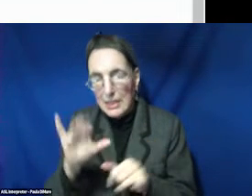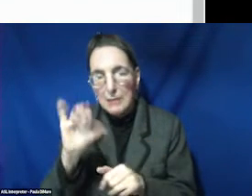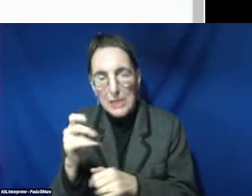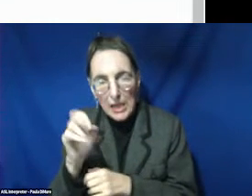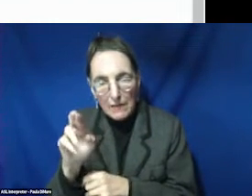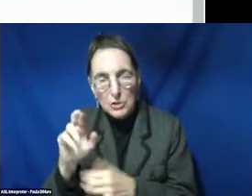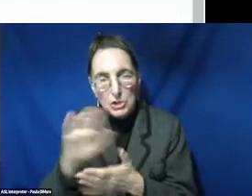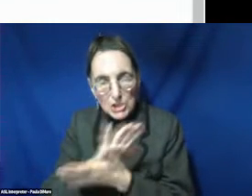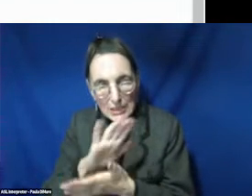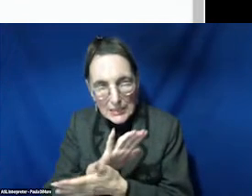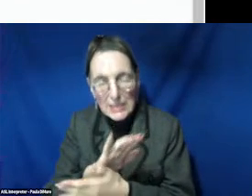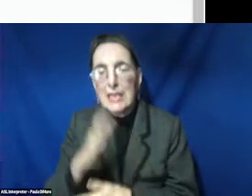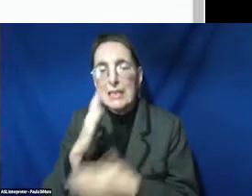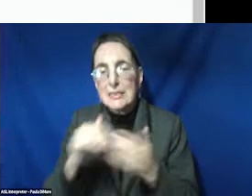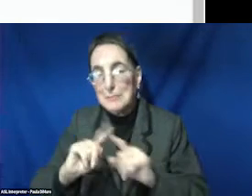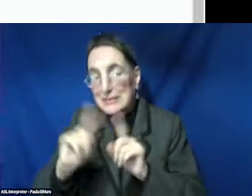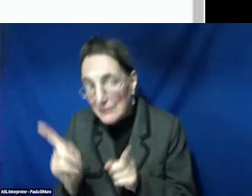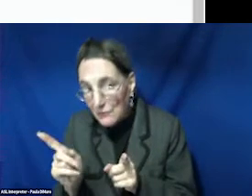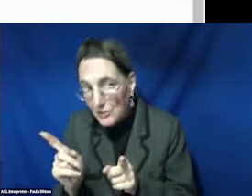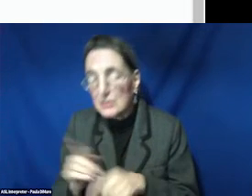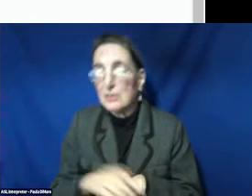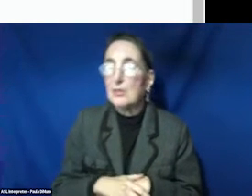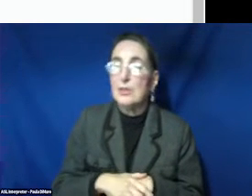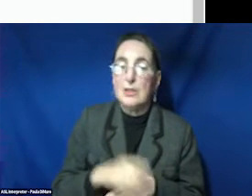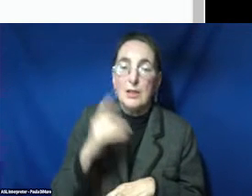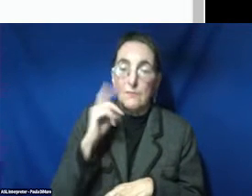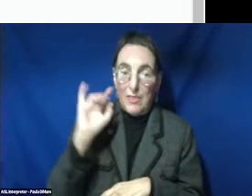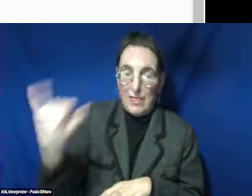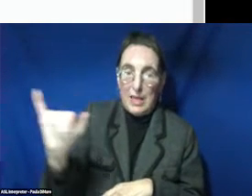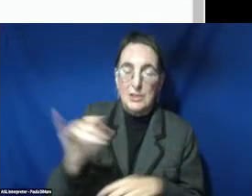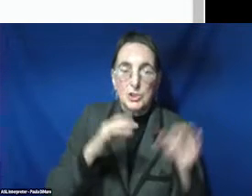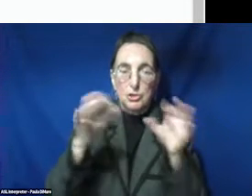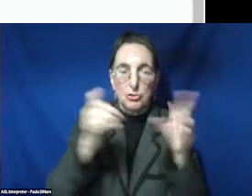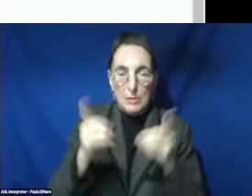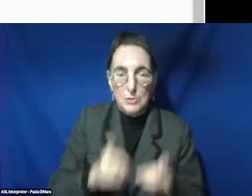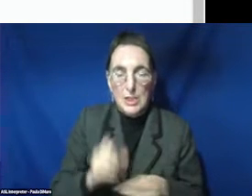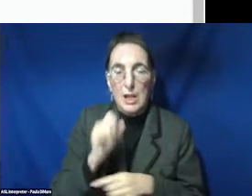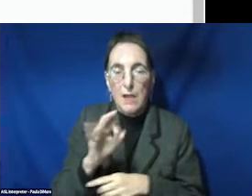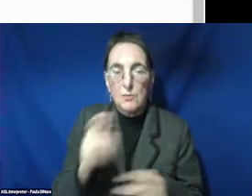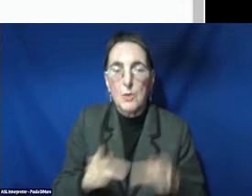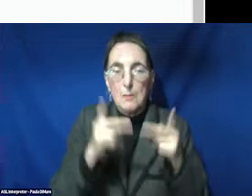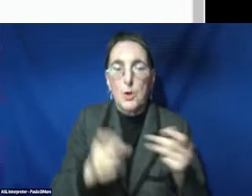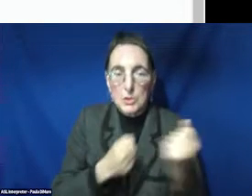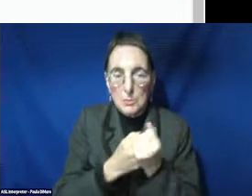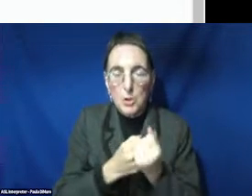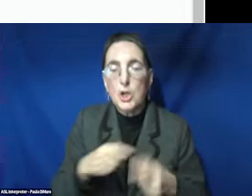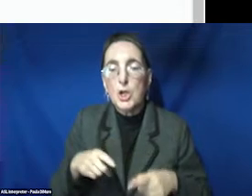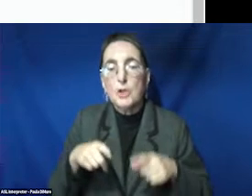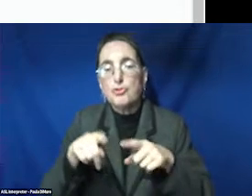But some of the different sections here are, for this one, Description of Proposed Support, Duration of Proposed Support, and Justification.